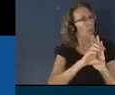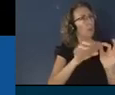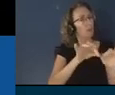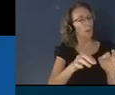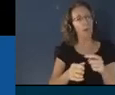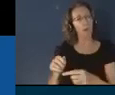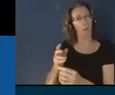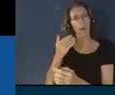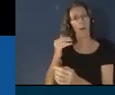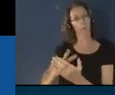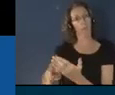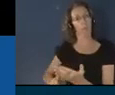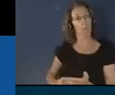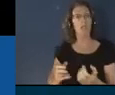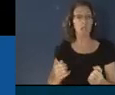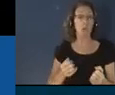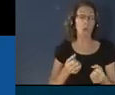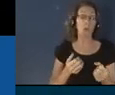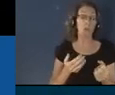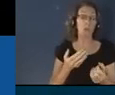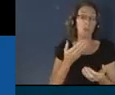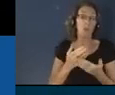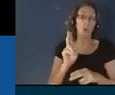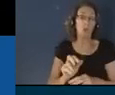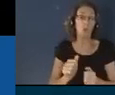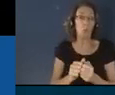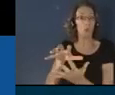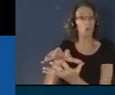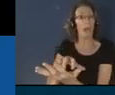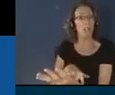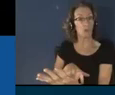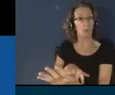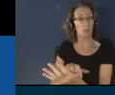of very very good uses for doing this I really encourage everyone to see that the value of it.